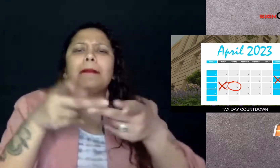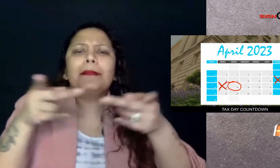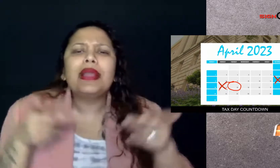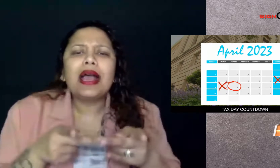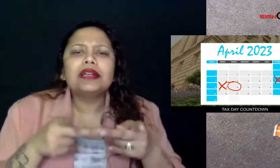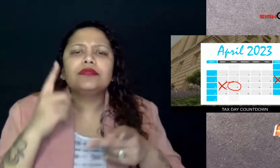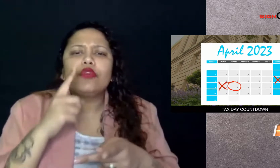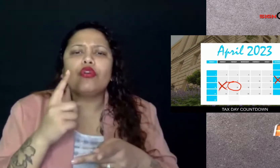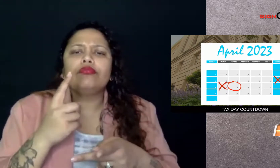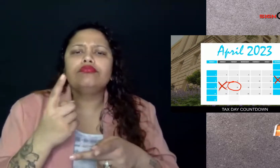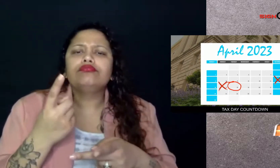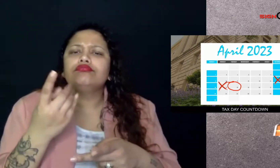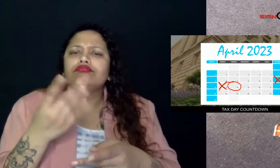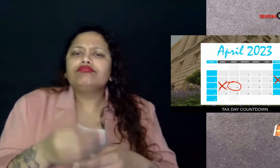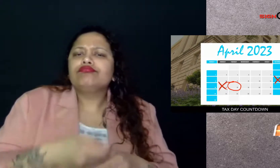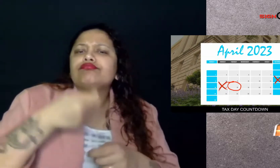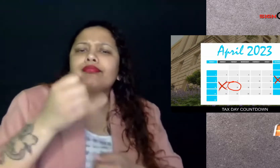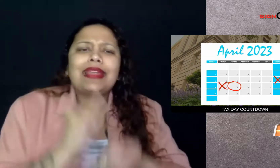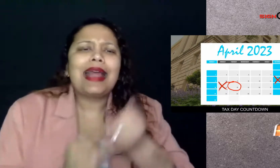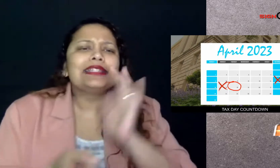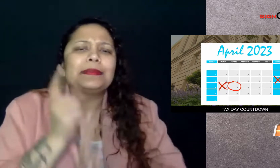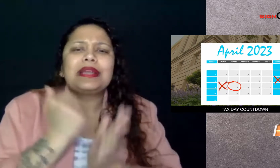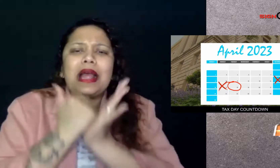still places to turn for last minute help.